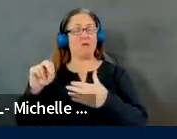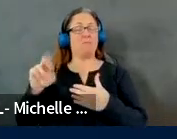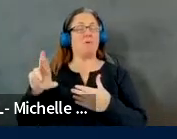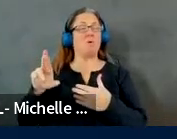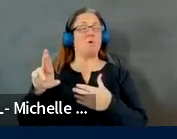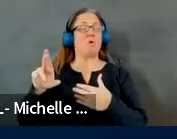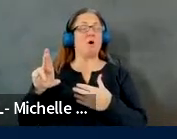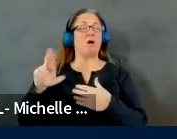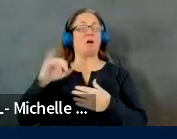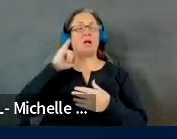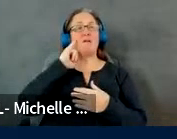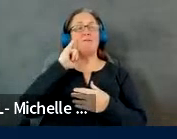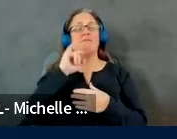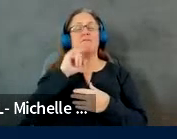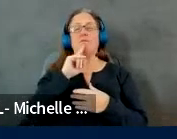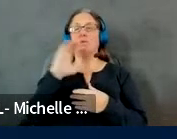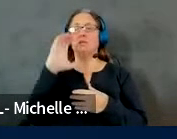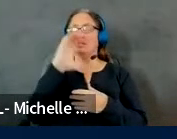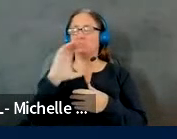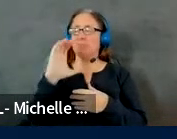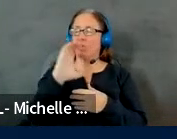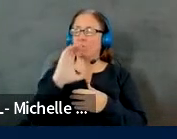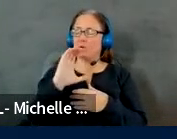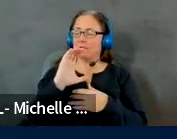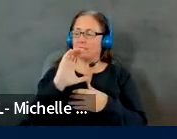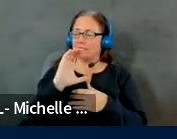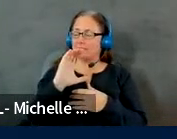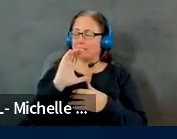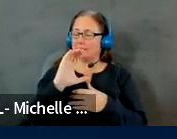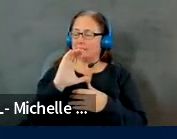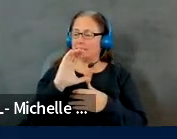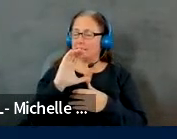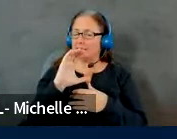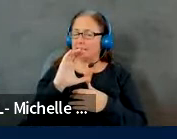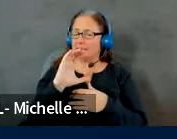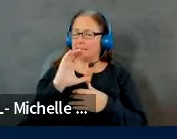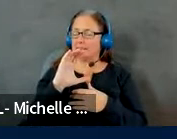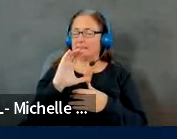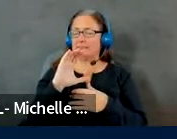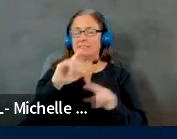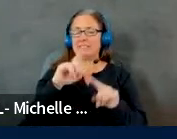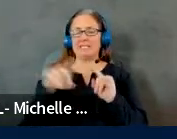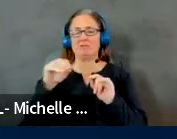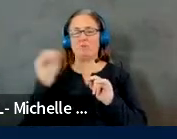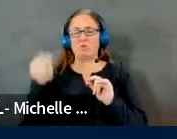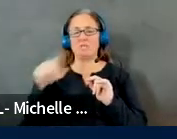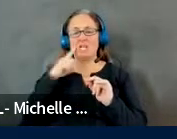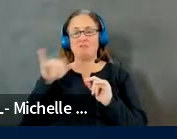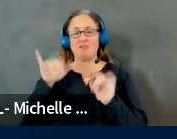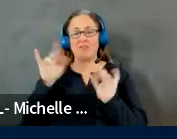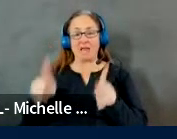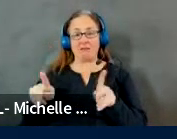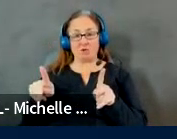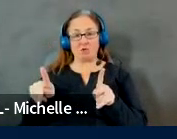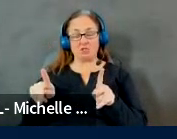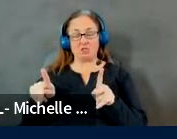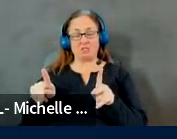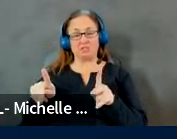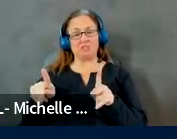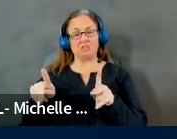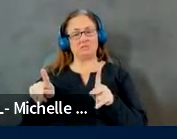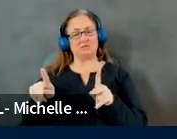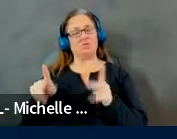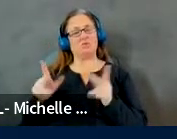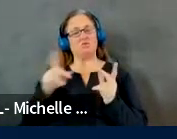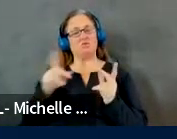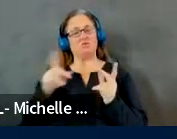exploring recidivism rates of that person, and so in a lot of ways, that these could, in turn,